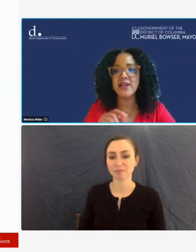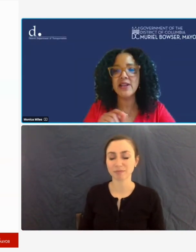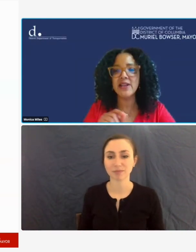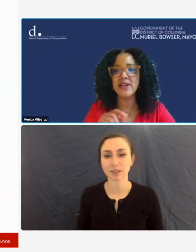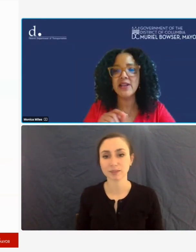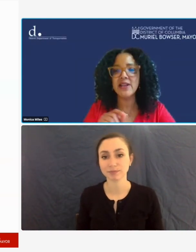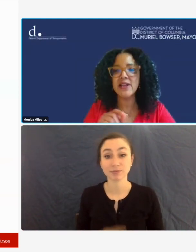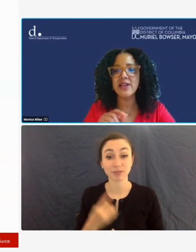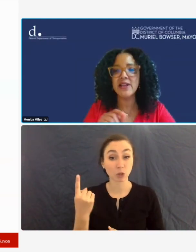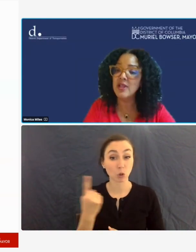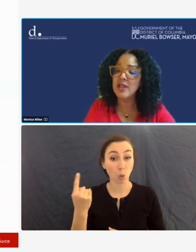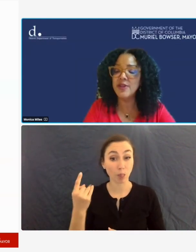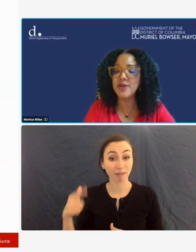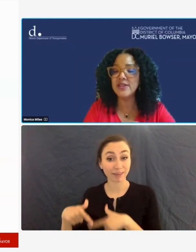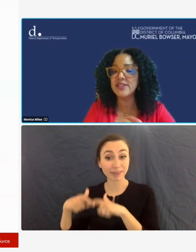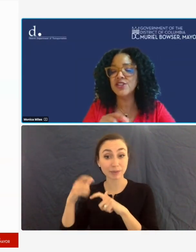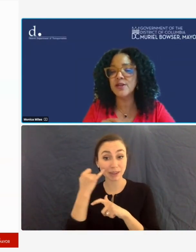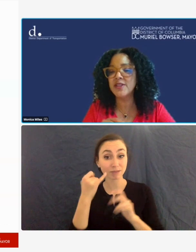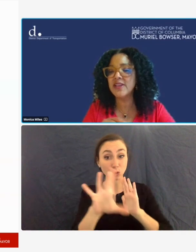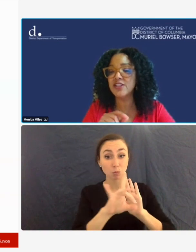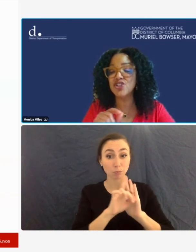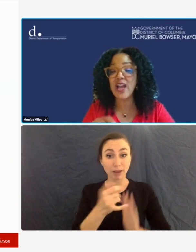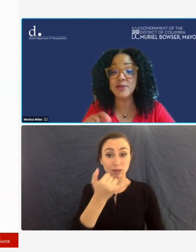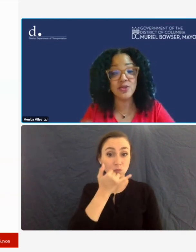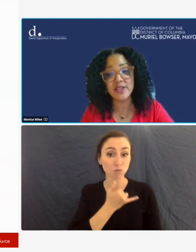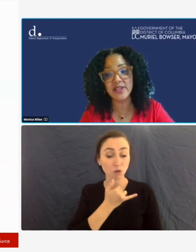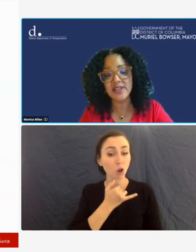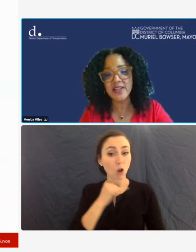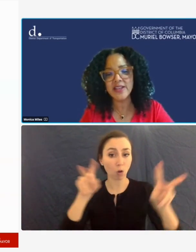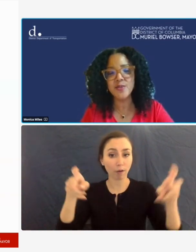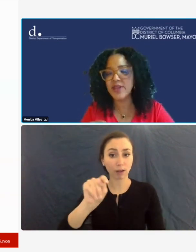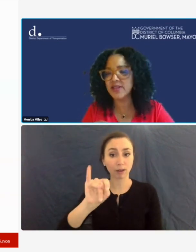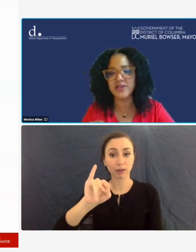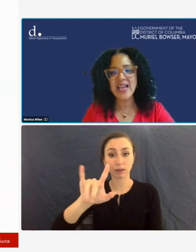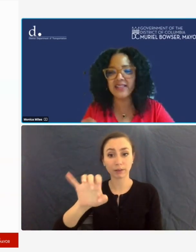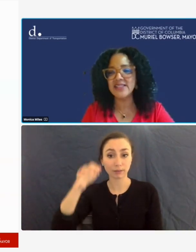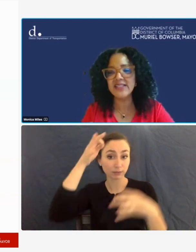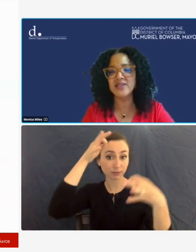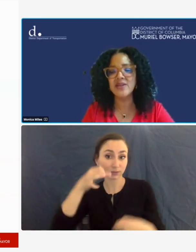wrong title because it's determined that the job duties that you picked are not consistent with the